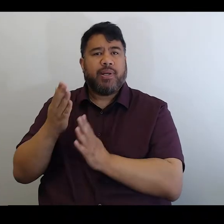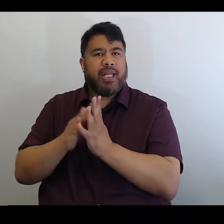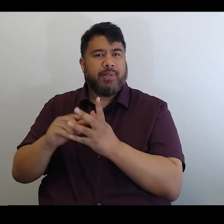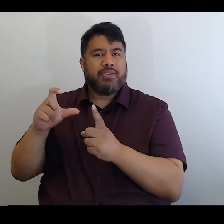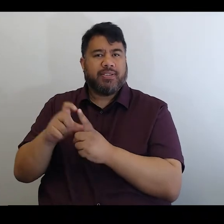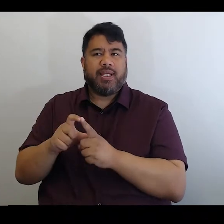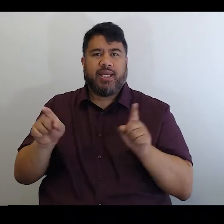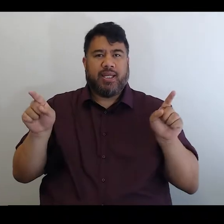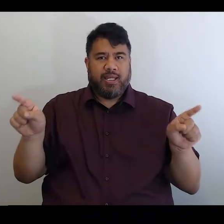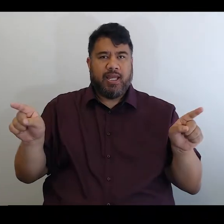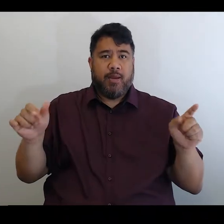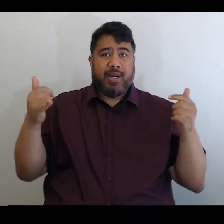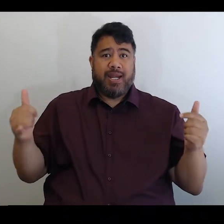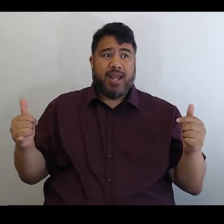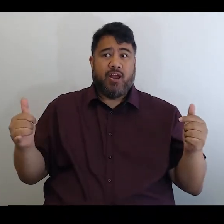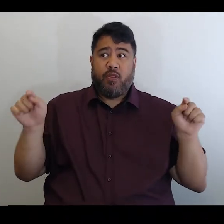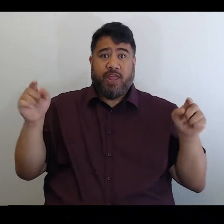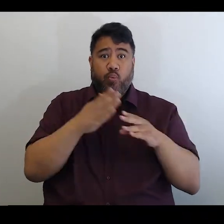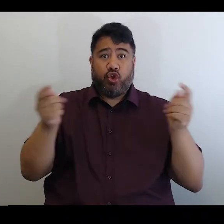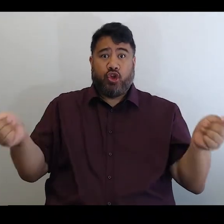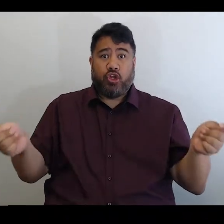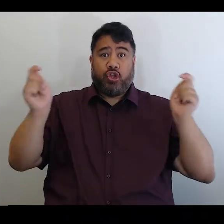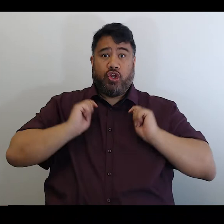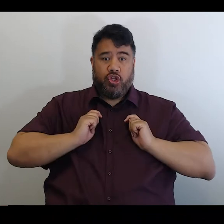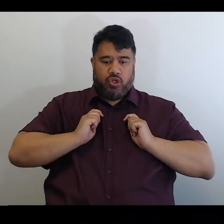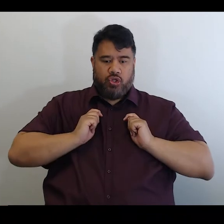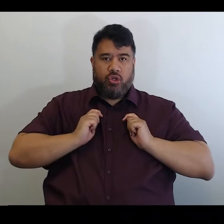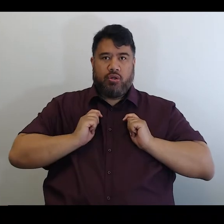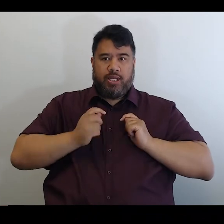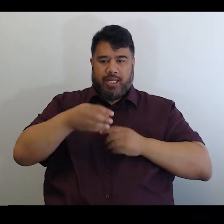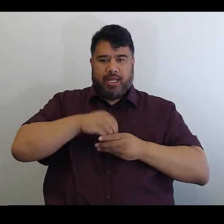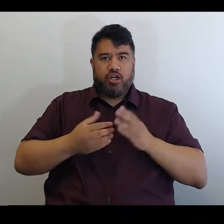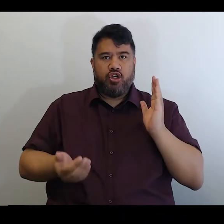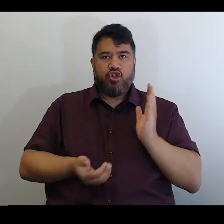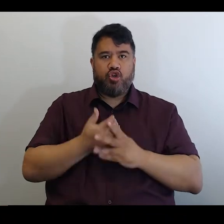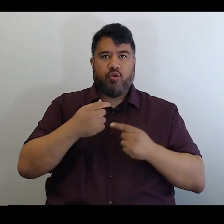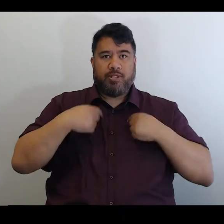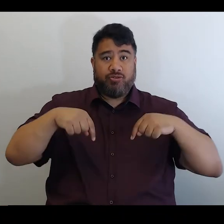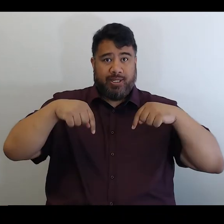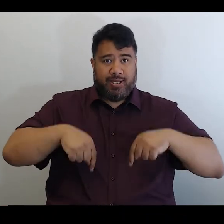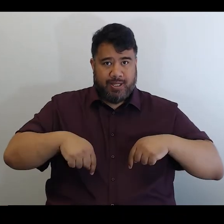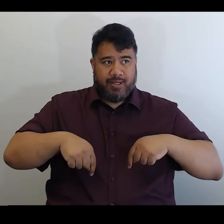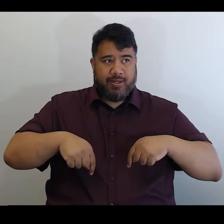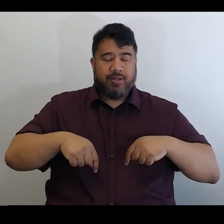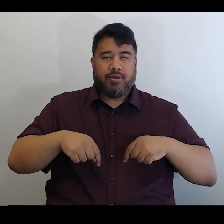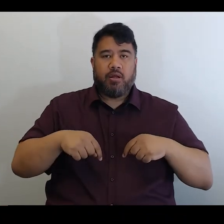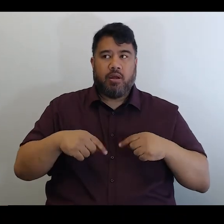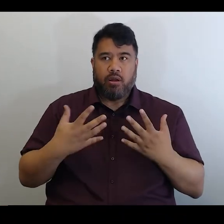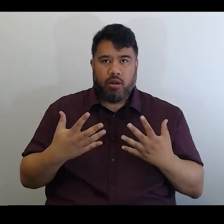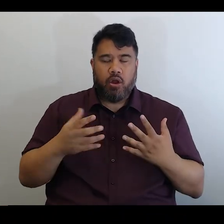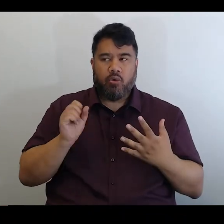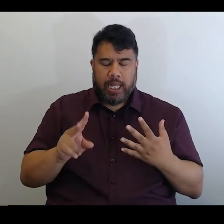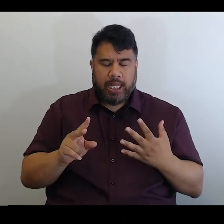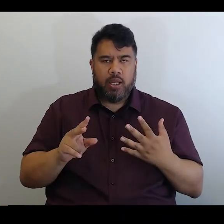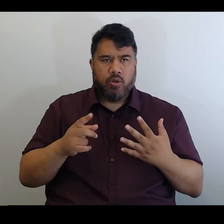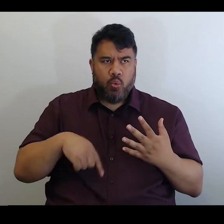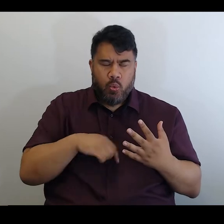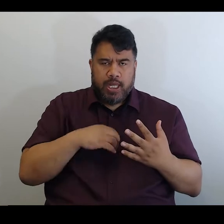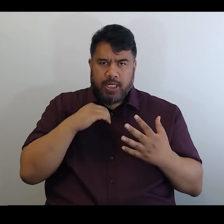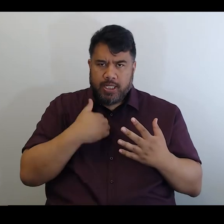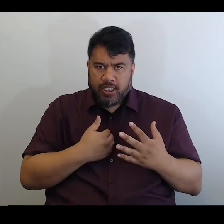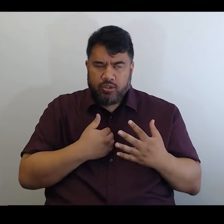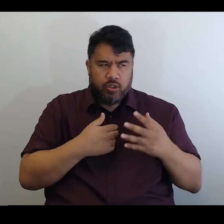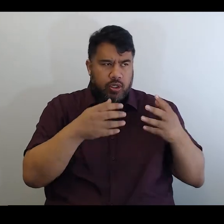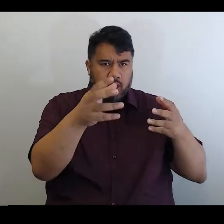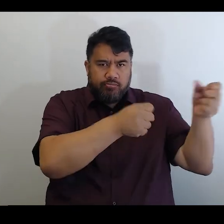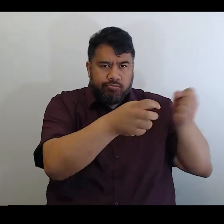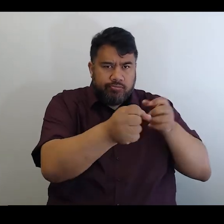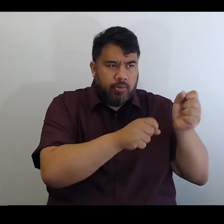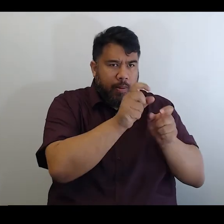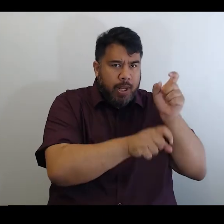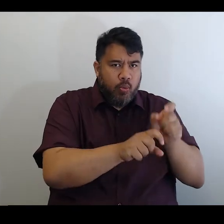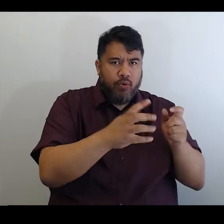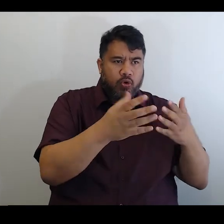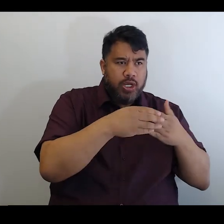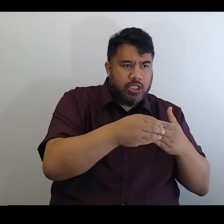we're now starting to look at the future shape of our leadership, and our organization, so that we can meet the aspirations of our community.